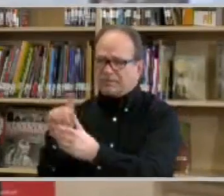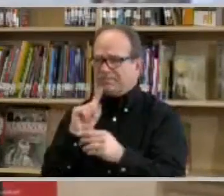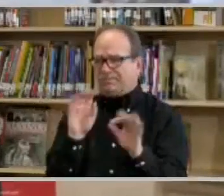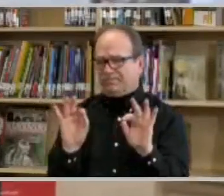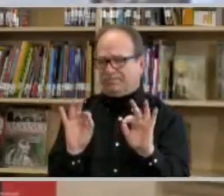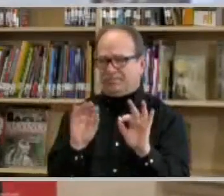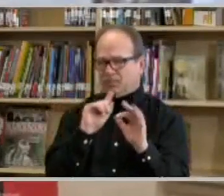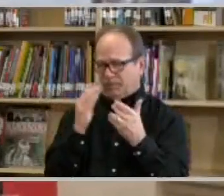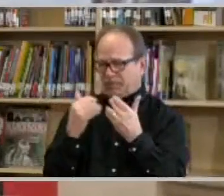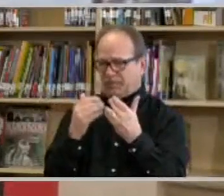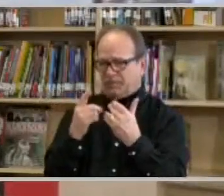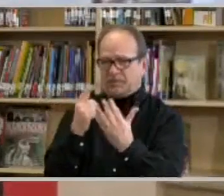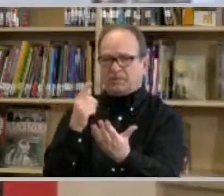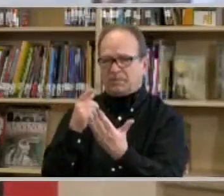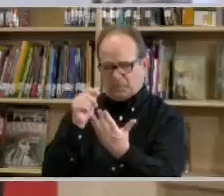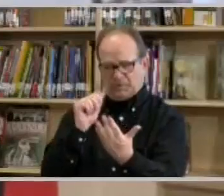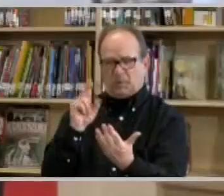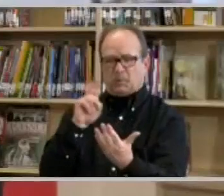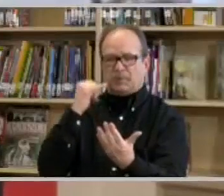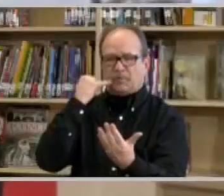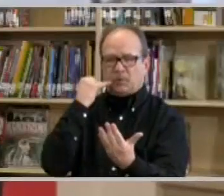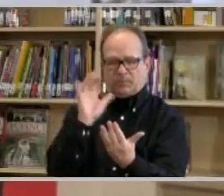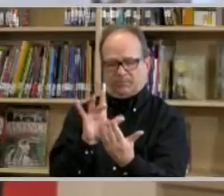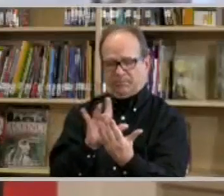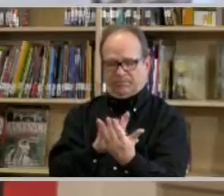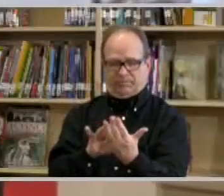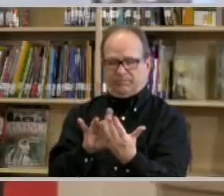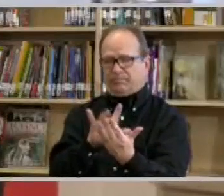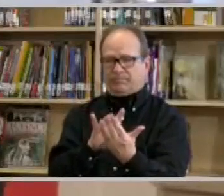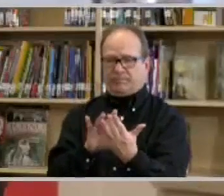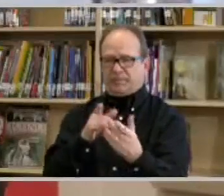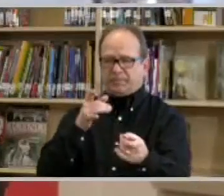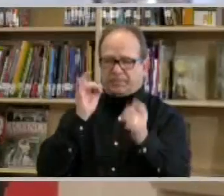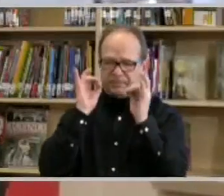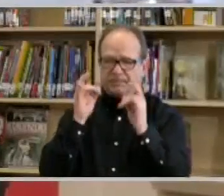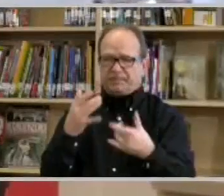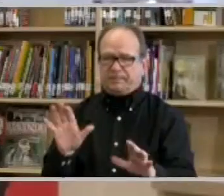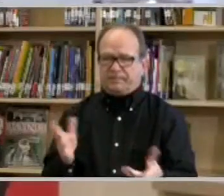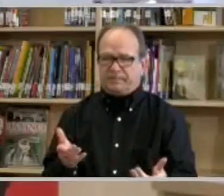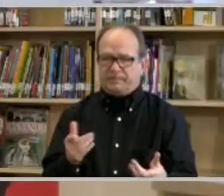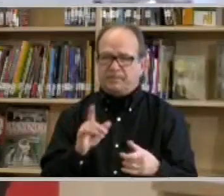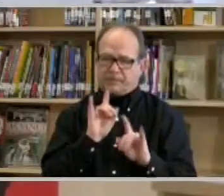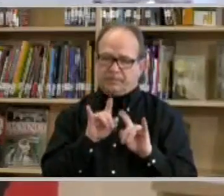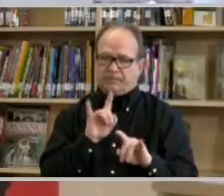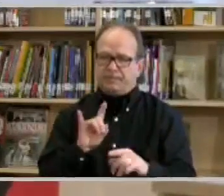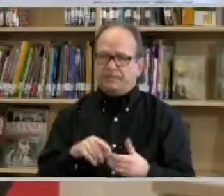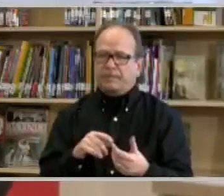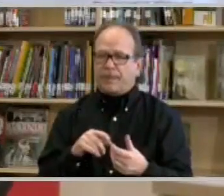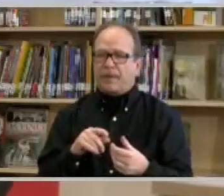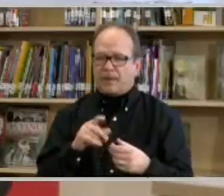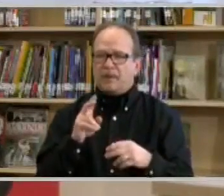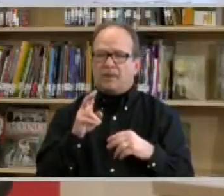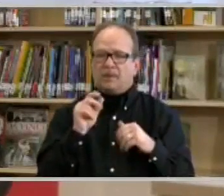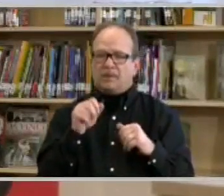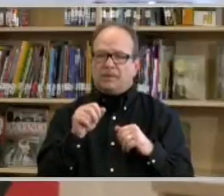IT WAS REALLY EASY. YOU CAN DO IT ON YOUR SMART